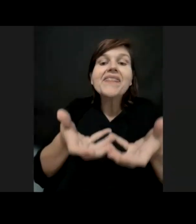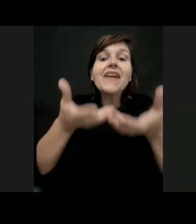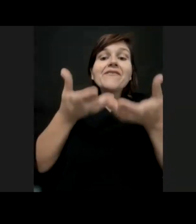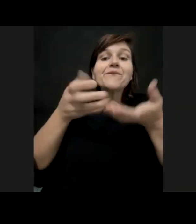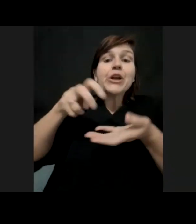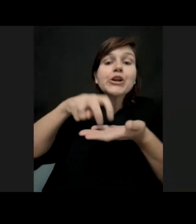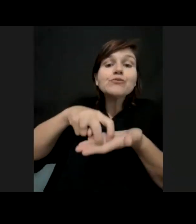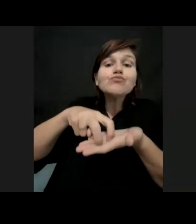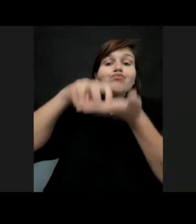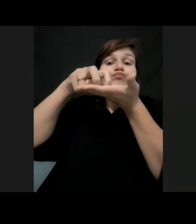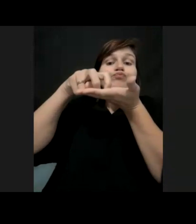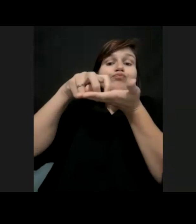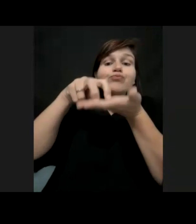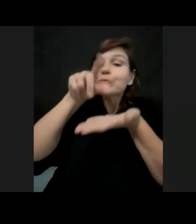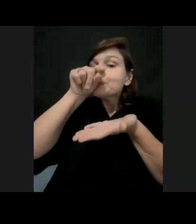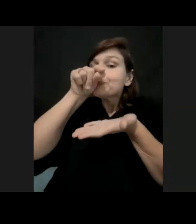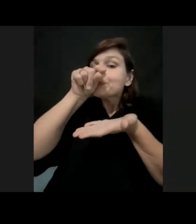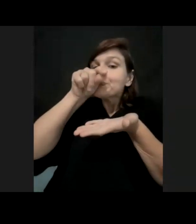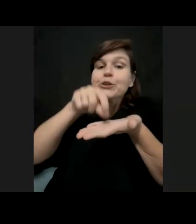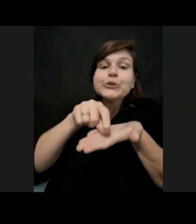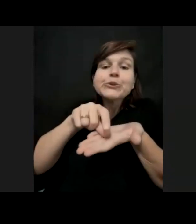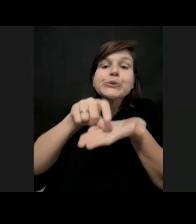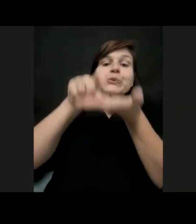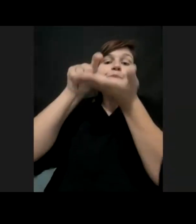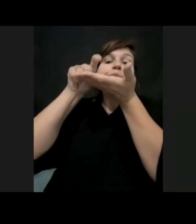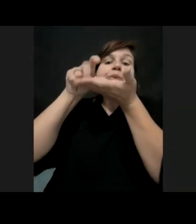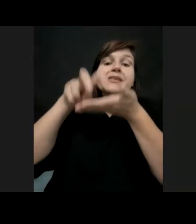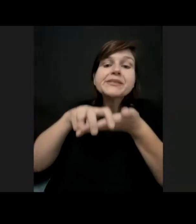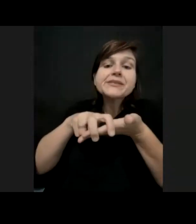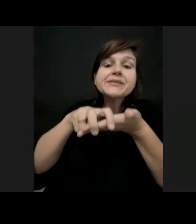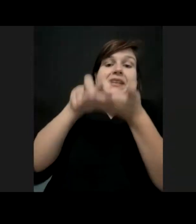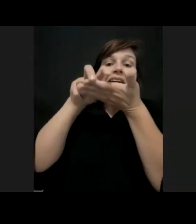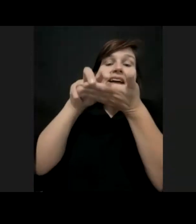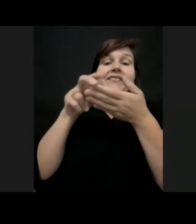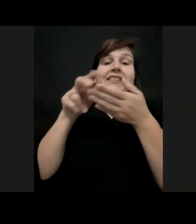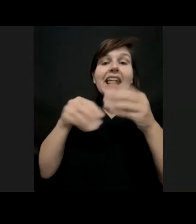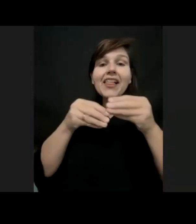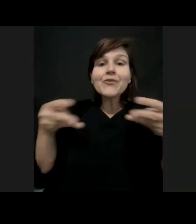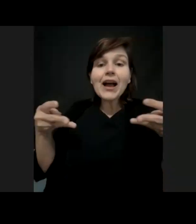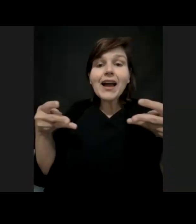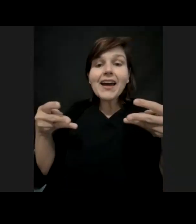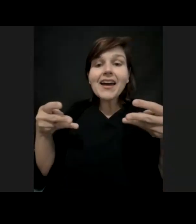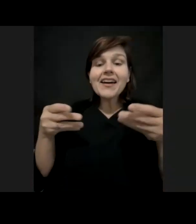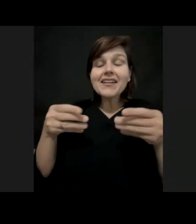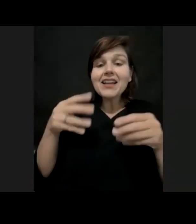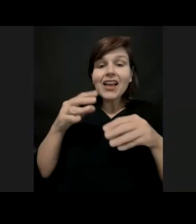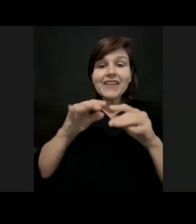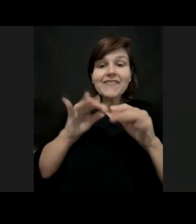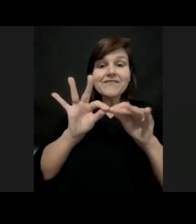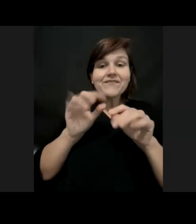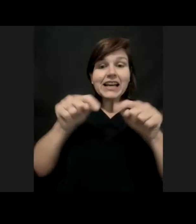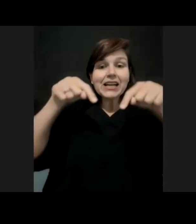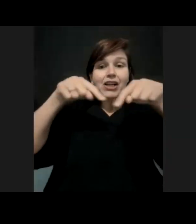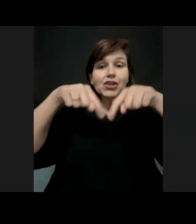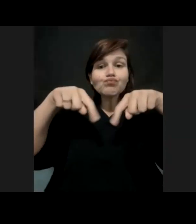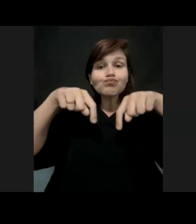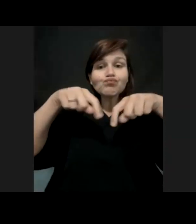And they lifted him and lifted his feet away from the nets and they untangled his feet from the net.